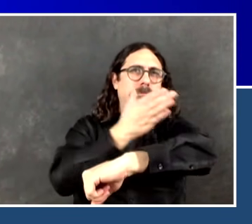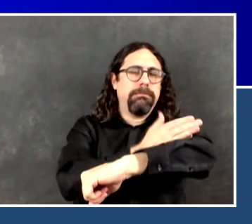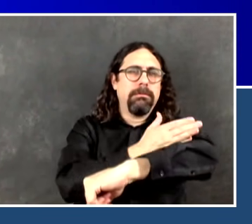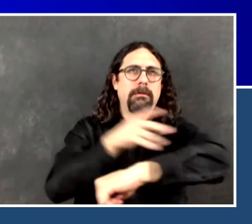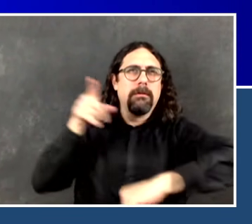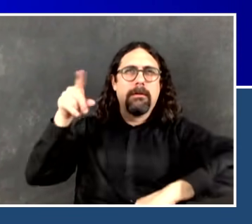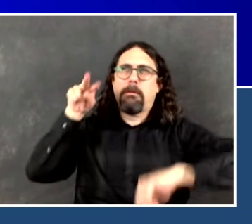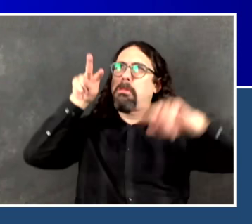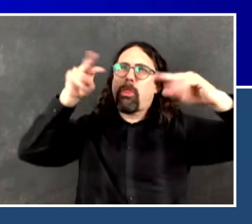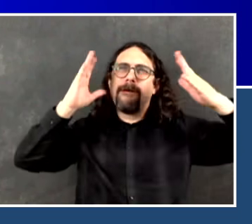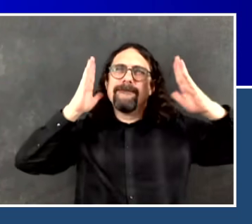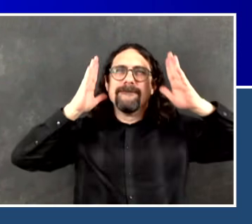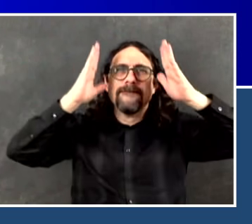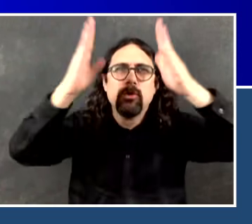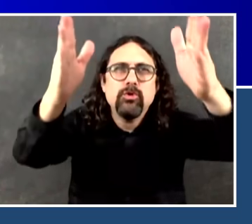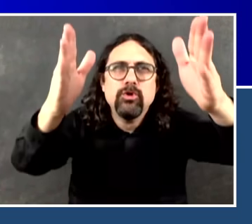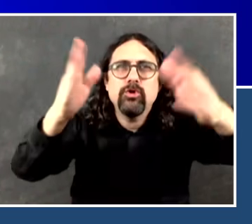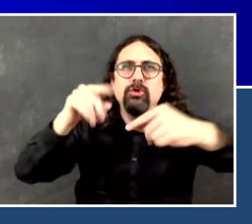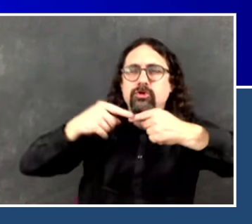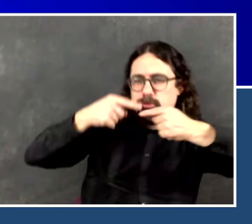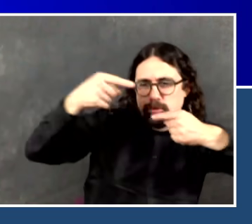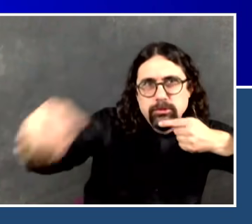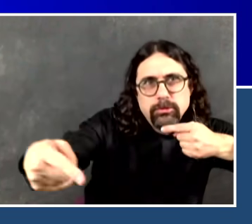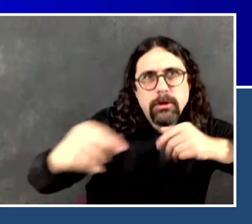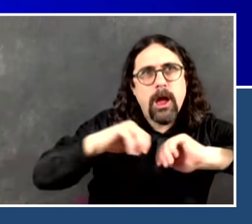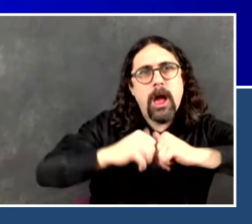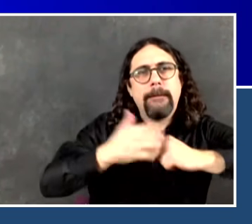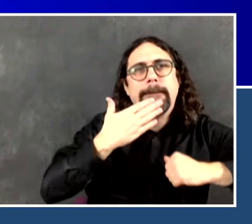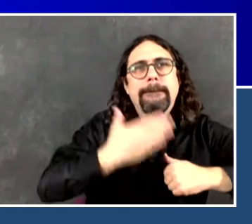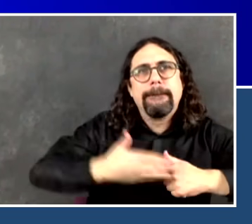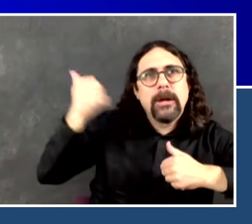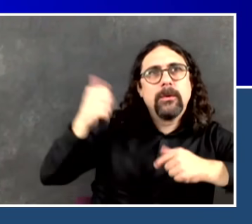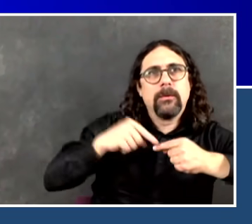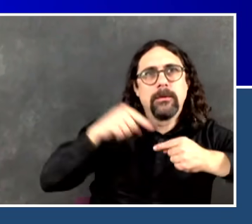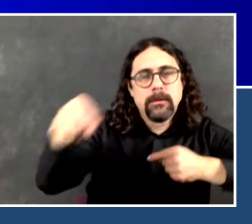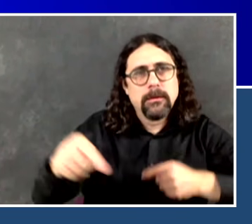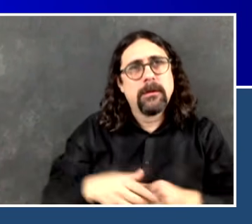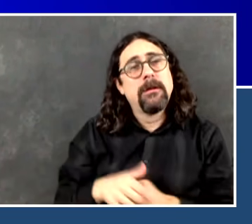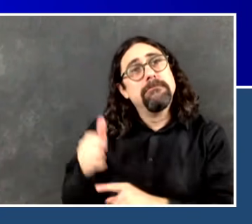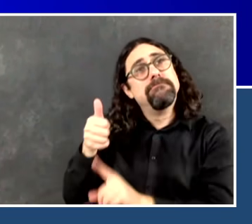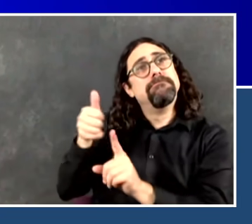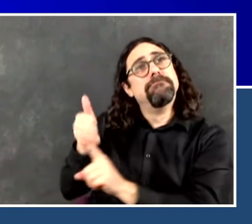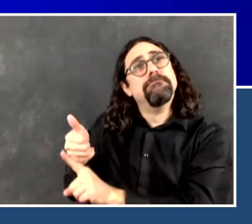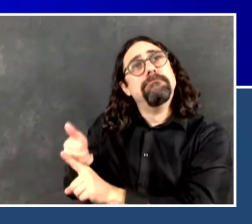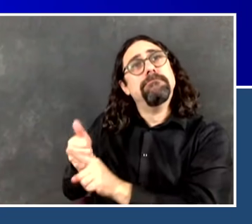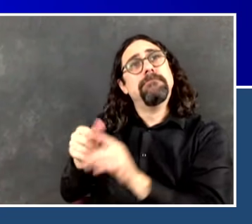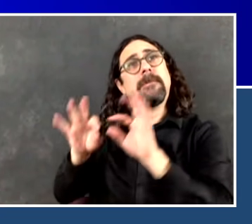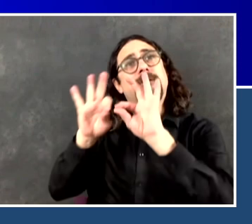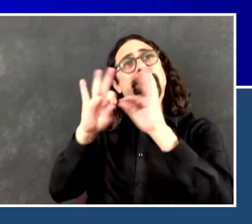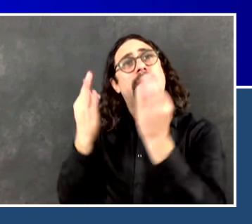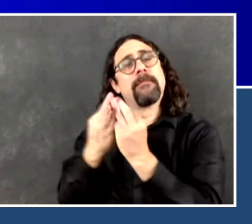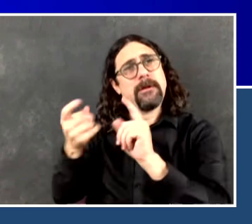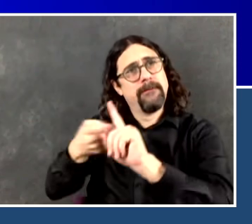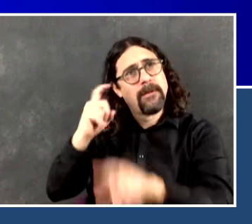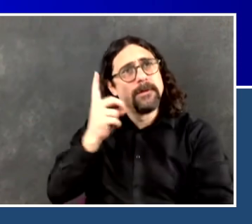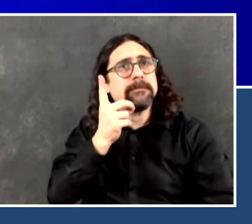HE'S LOOKING OVER THE HORIZON ALWAYS. HE ALSO COMES FROM THE IMMIGRANT EXPERIENCE. HIS FAMILY FROM THE DONIMICAN